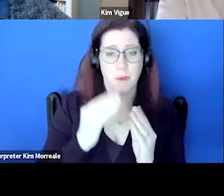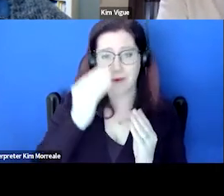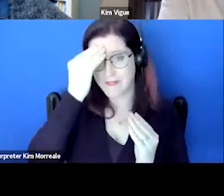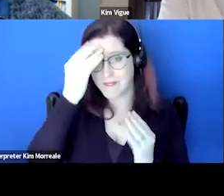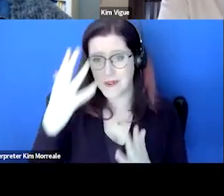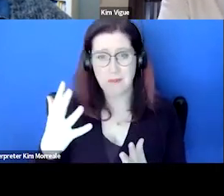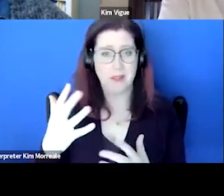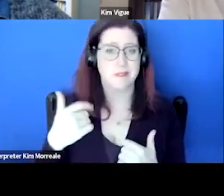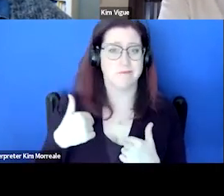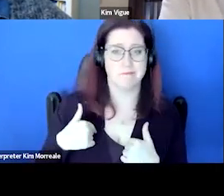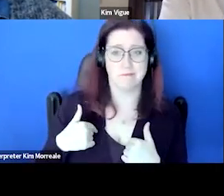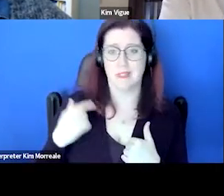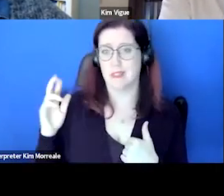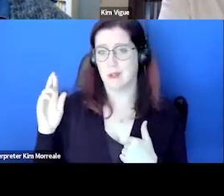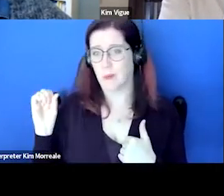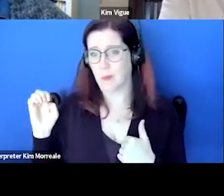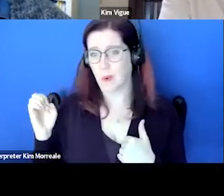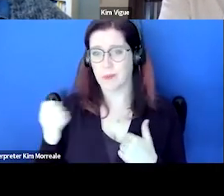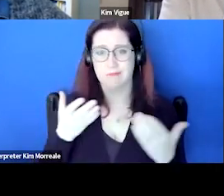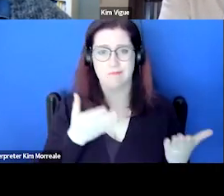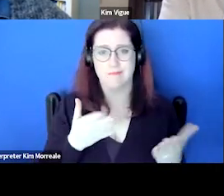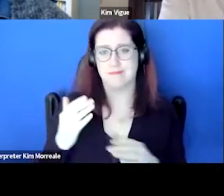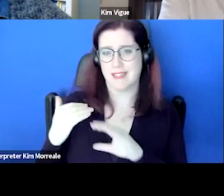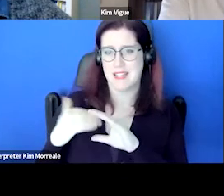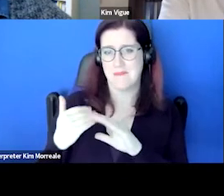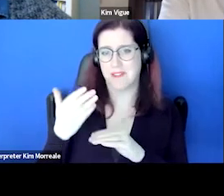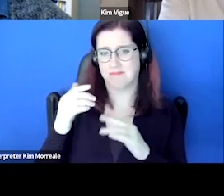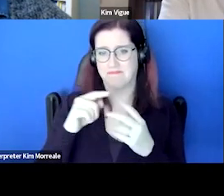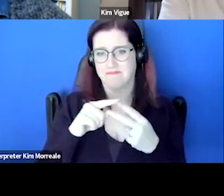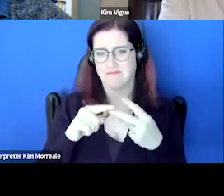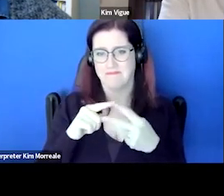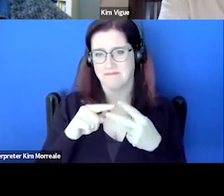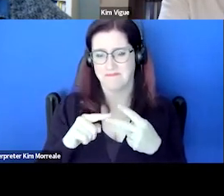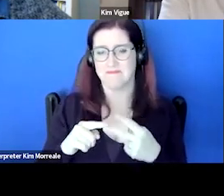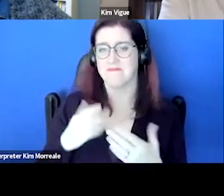Rose and I have our emails here. Great, thank you, Kim and thank you Rose